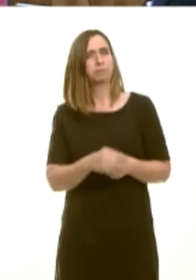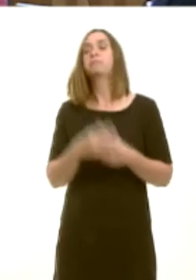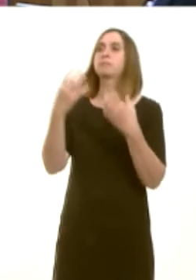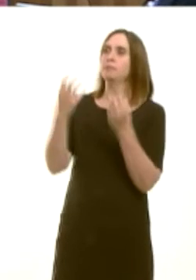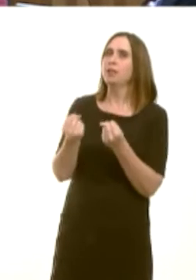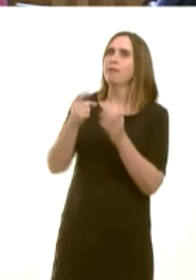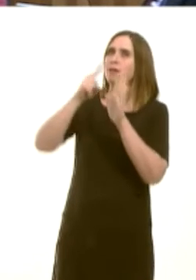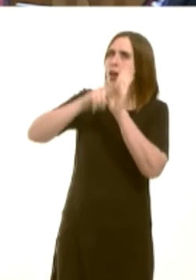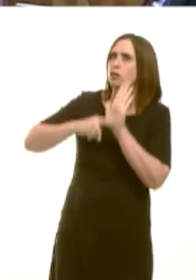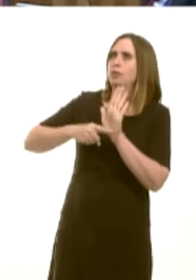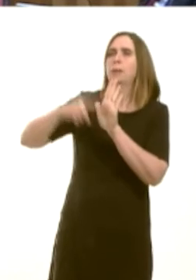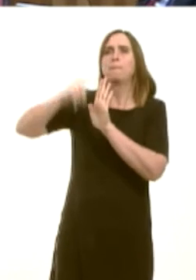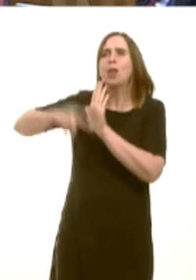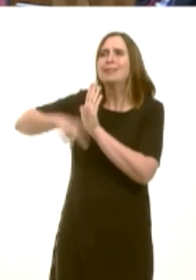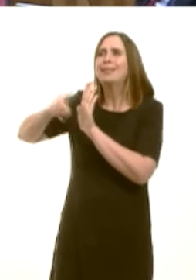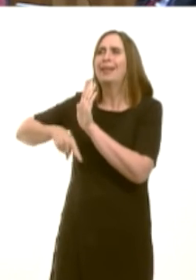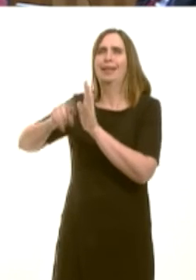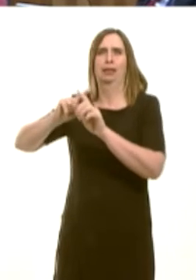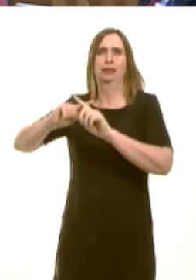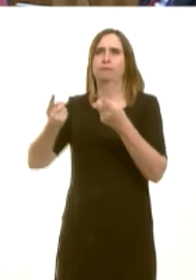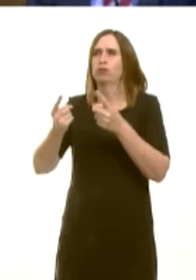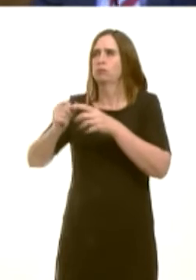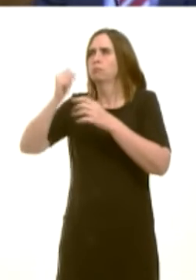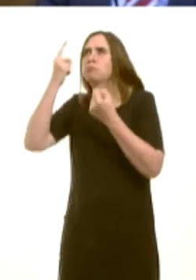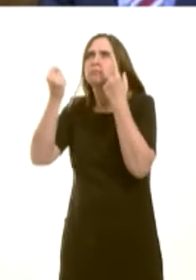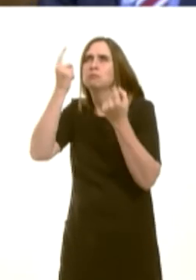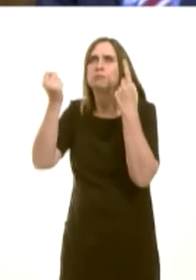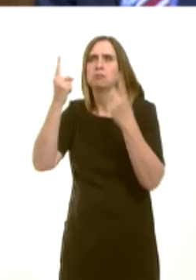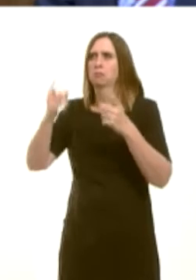policy and delivery initiatives that will bring about the kind of approach that we would